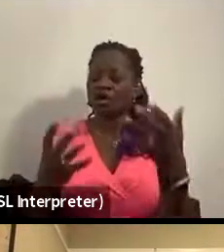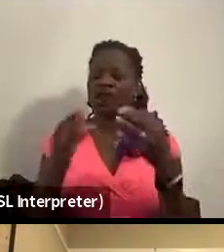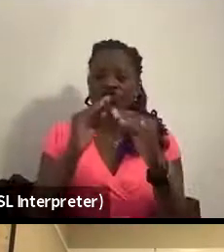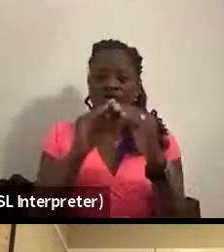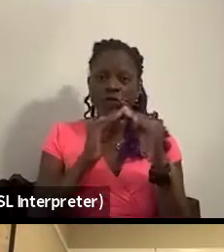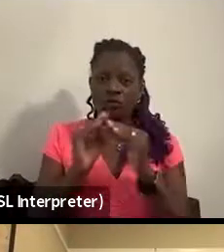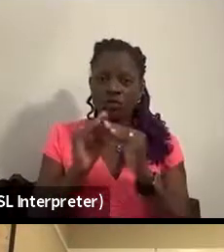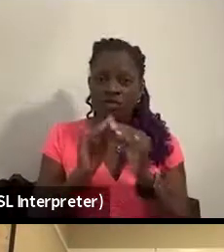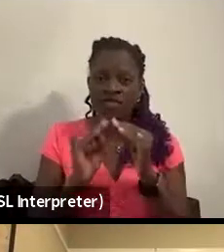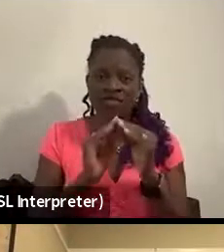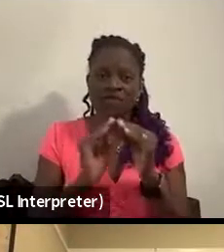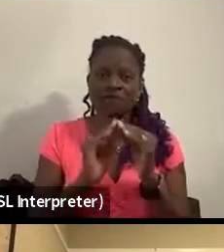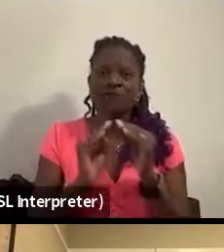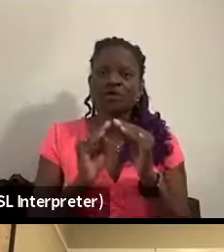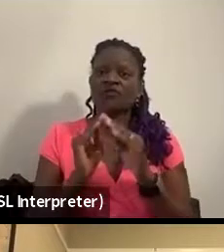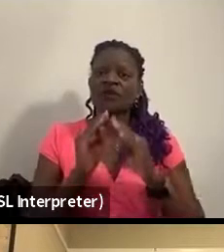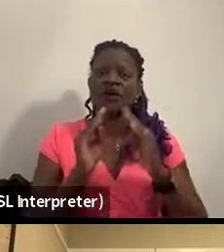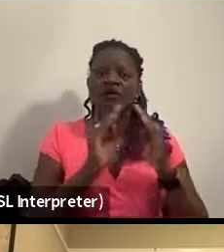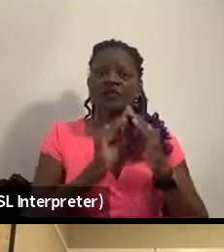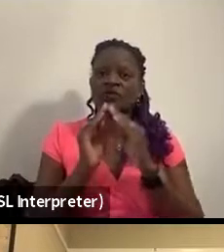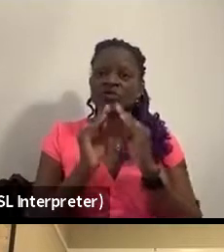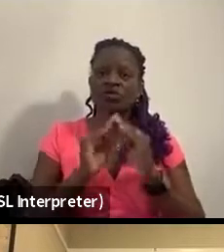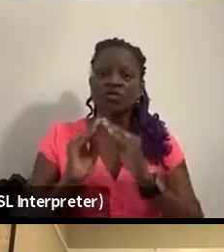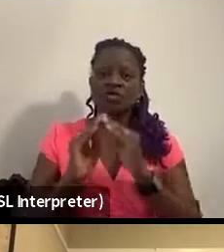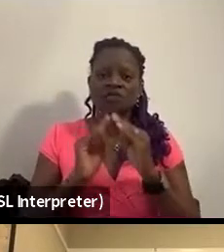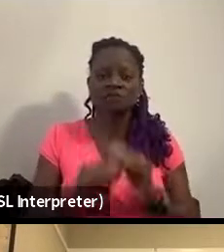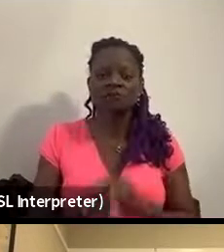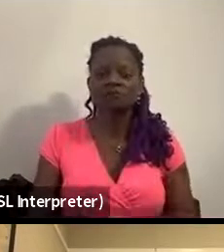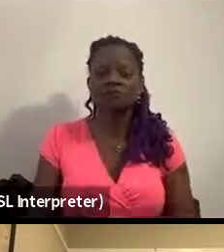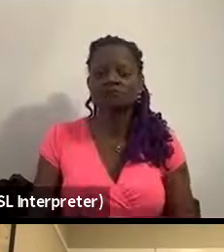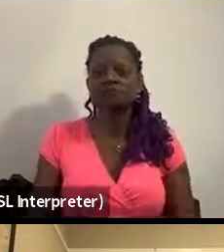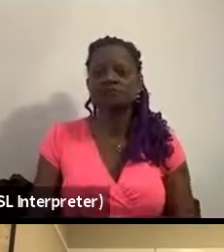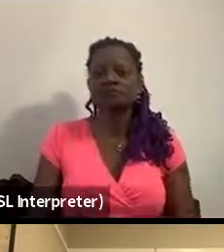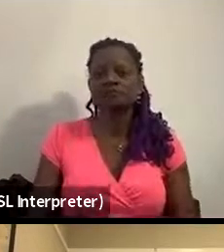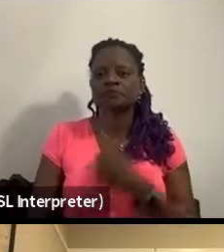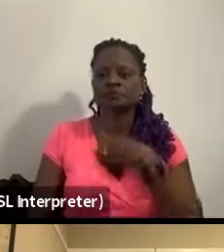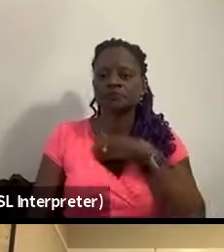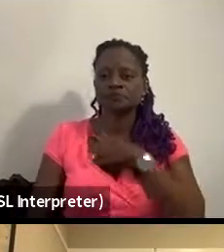So we found that that really makes a difference. And then in your conversations with family